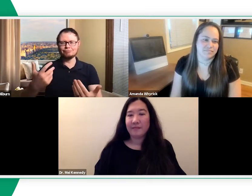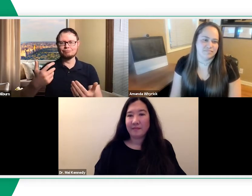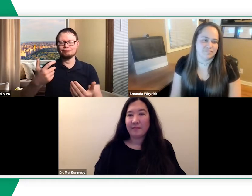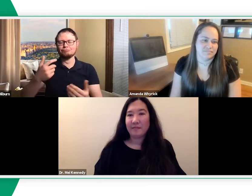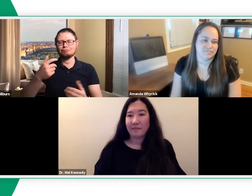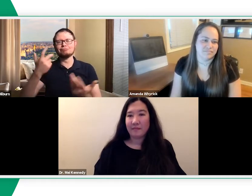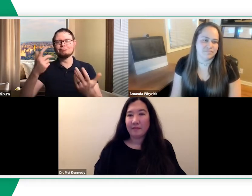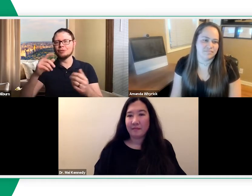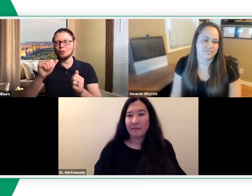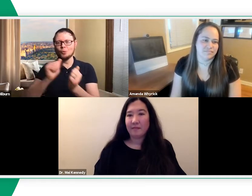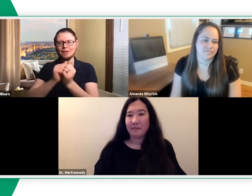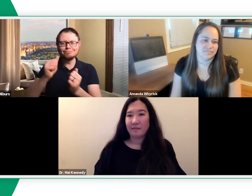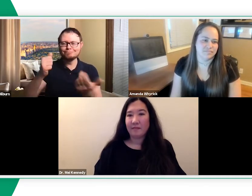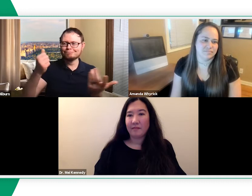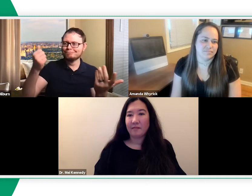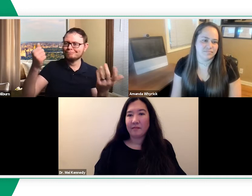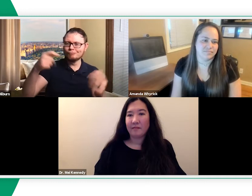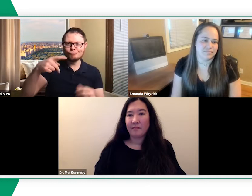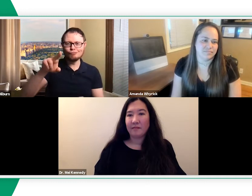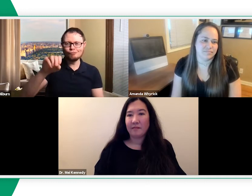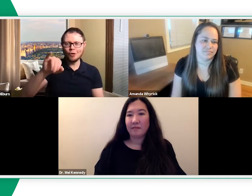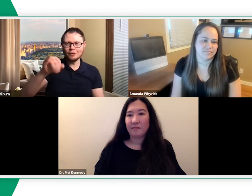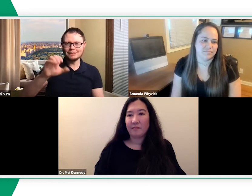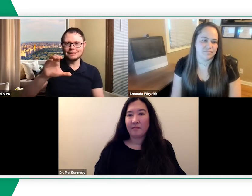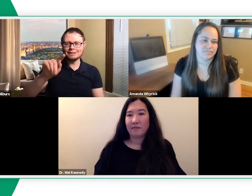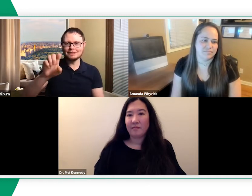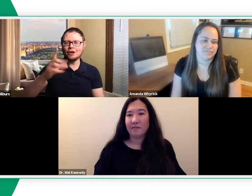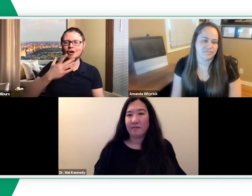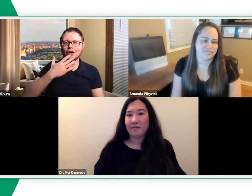Somebody breaking in, hacking, getting your information,